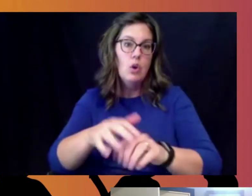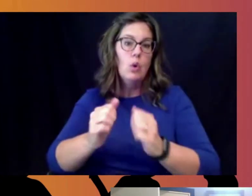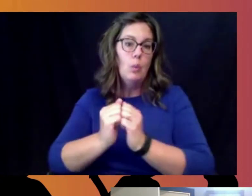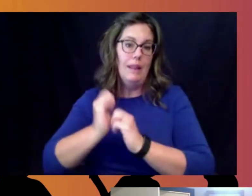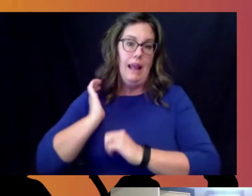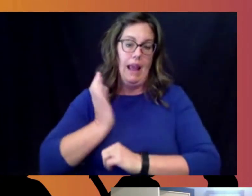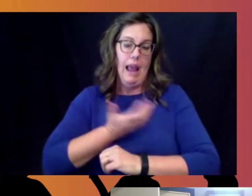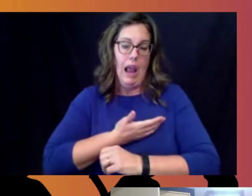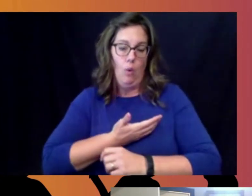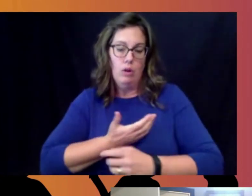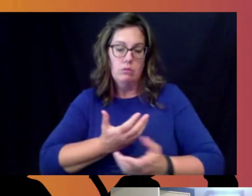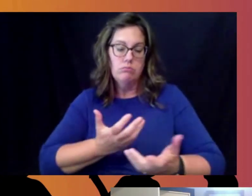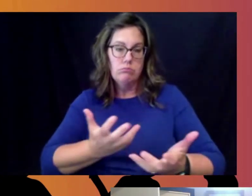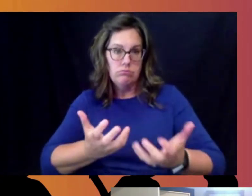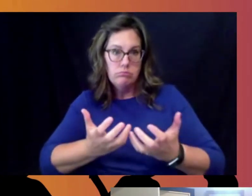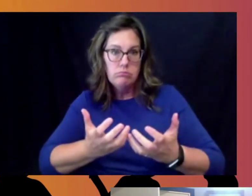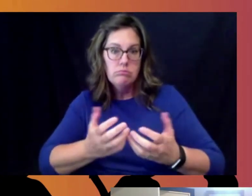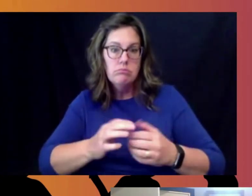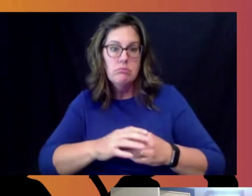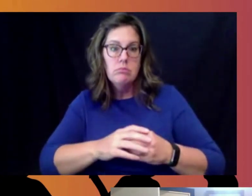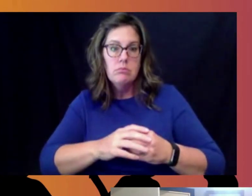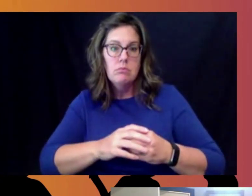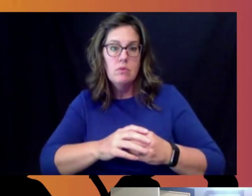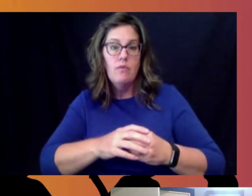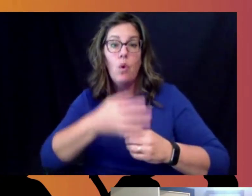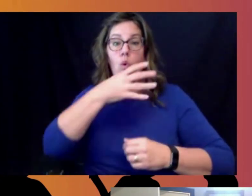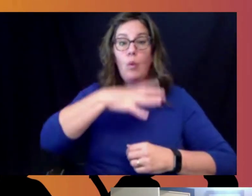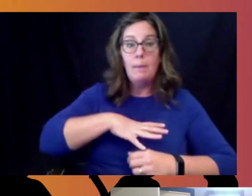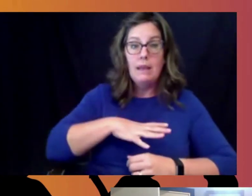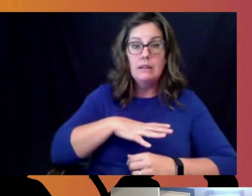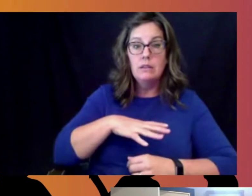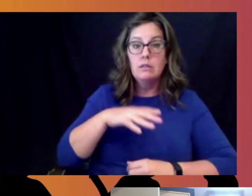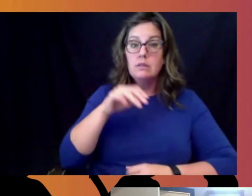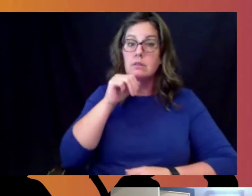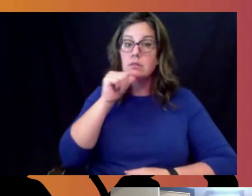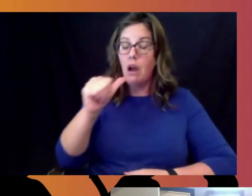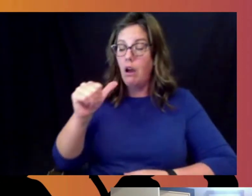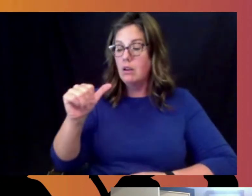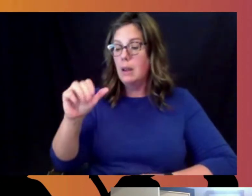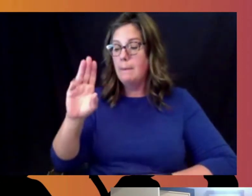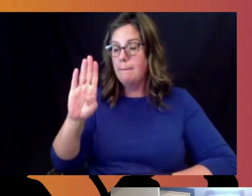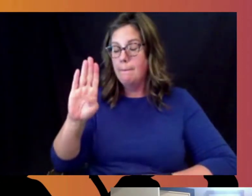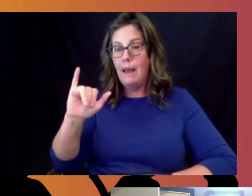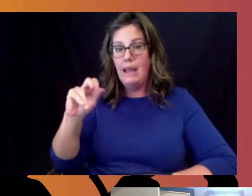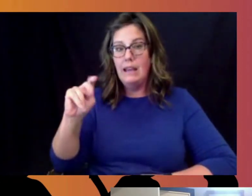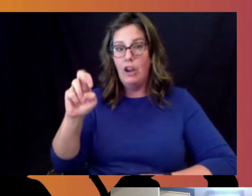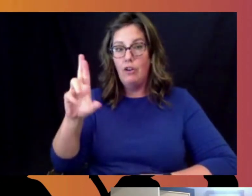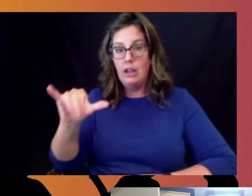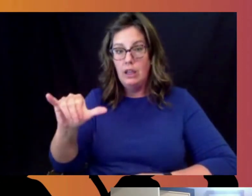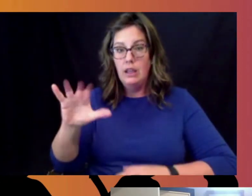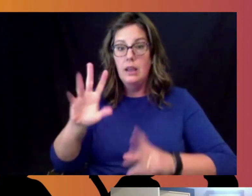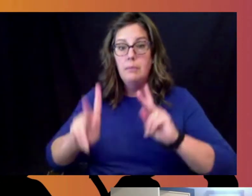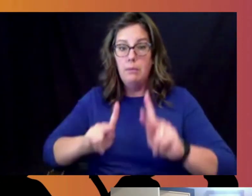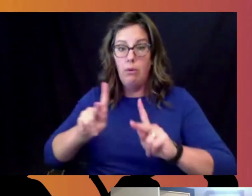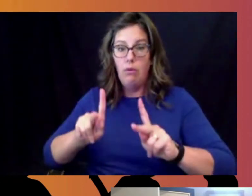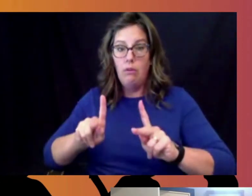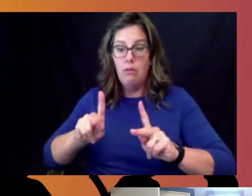women and non-binary folks trans women could be safe could be safe centered and valued as they did